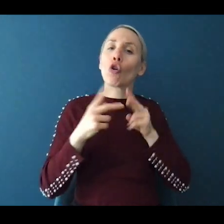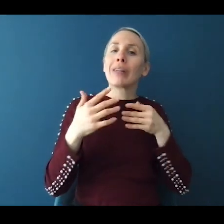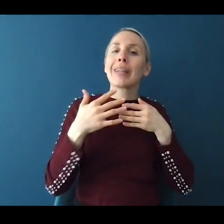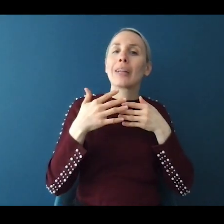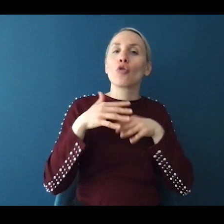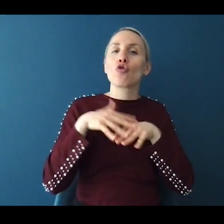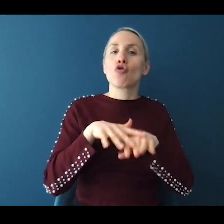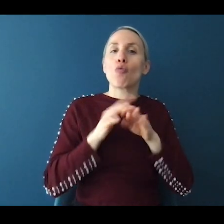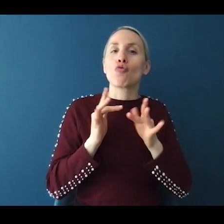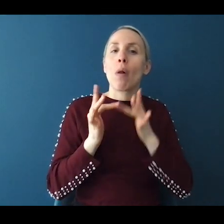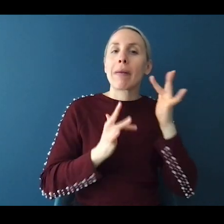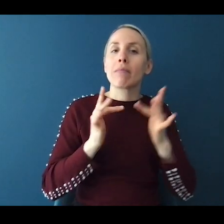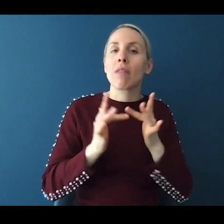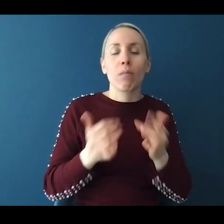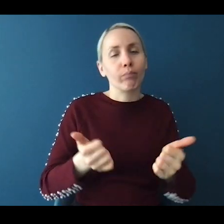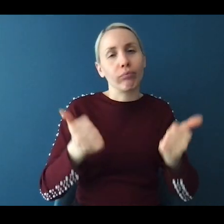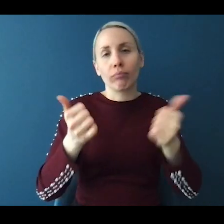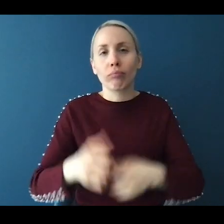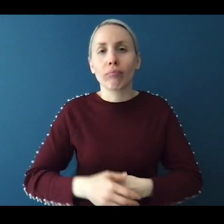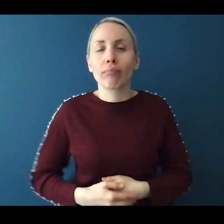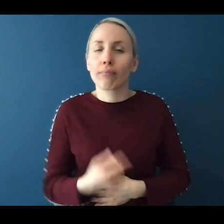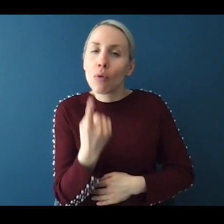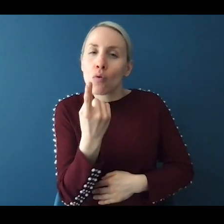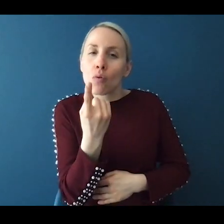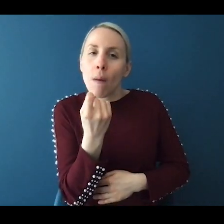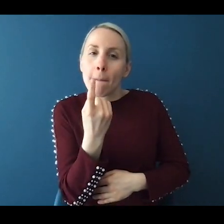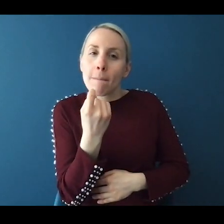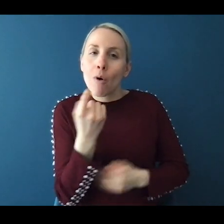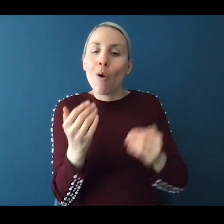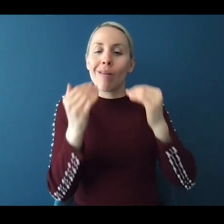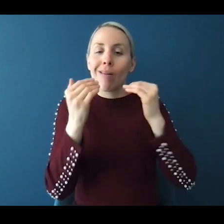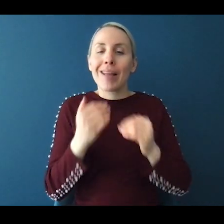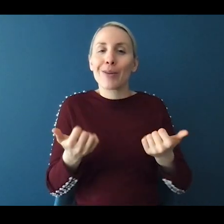you have questions that haven't been touched on but we'll just take one more and close